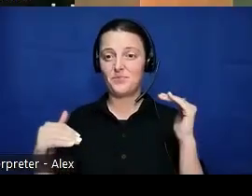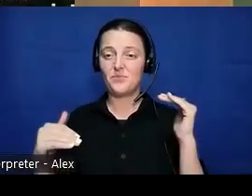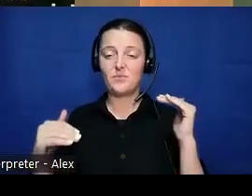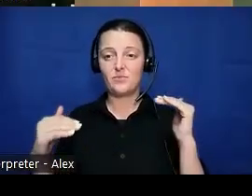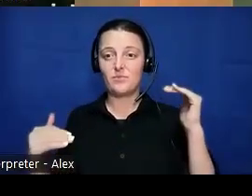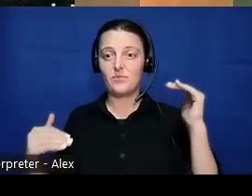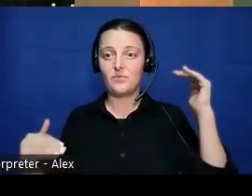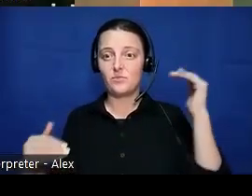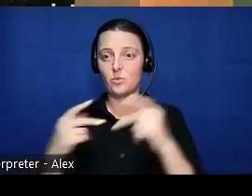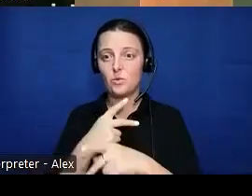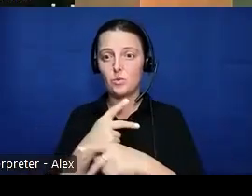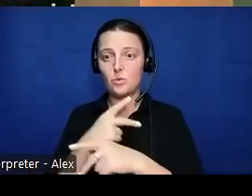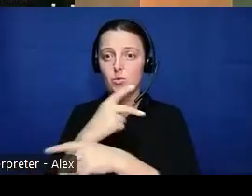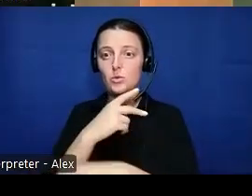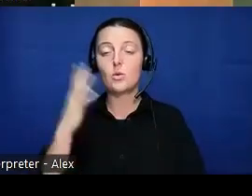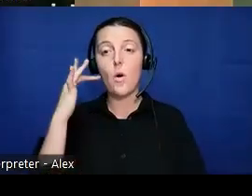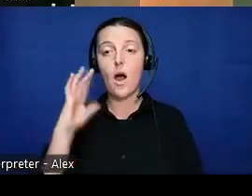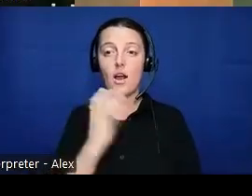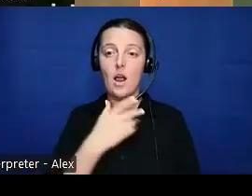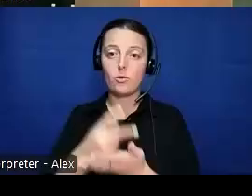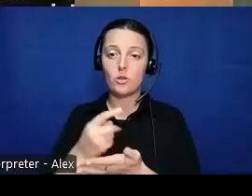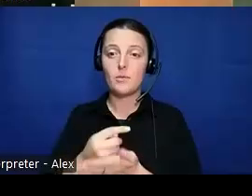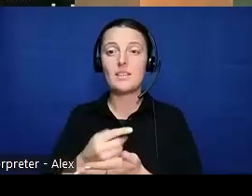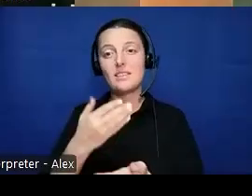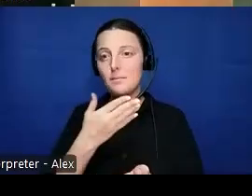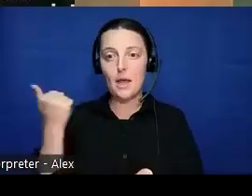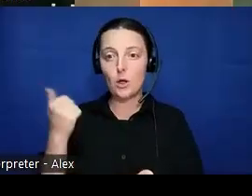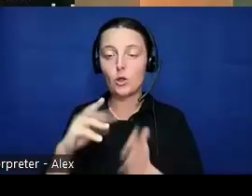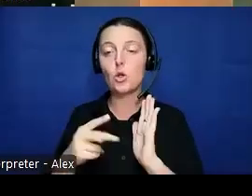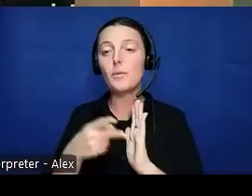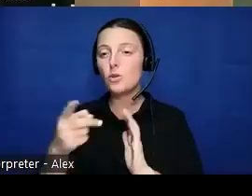are even better. So that means the fact that you didn't get imunotherapy and there's a chance that